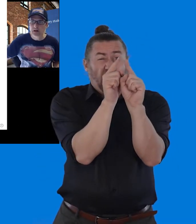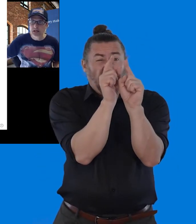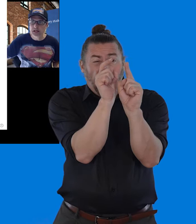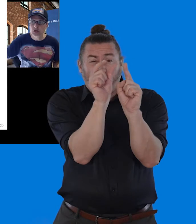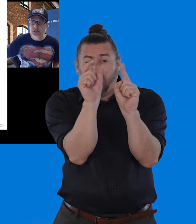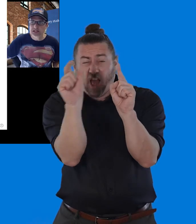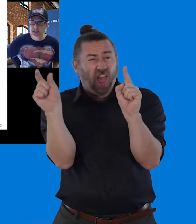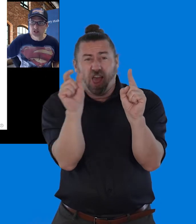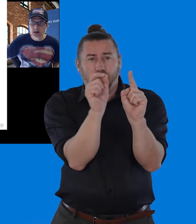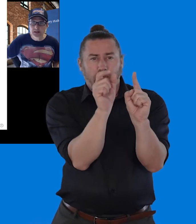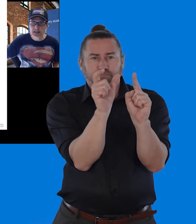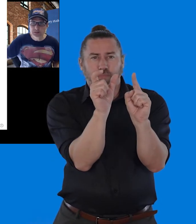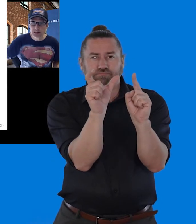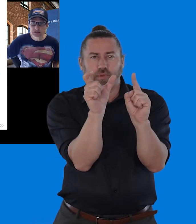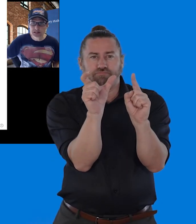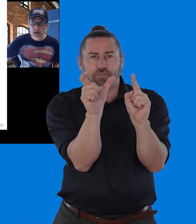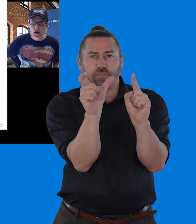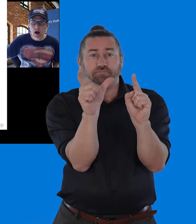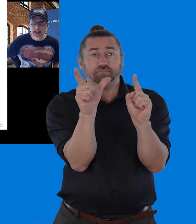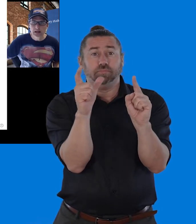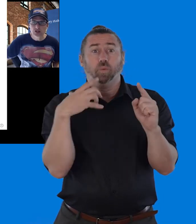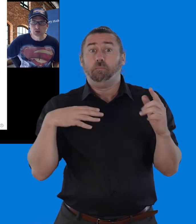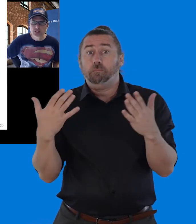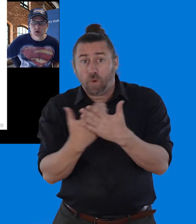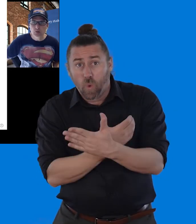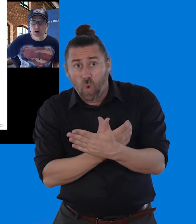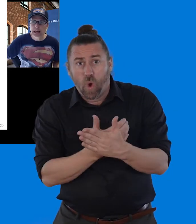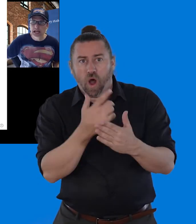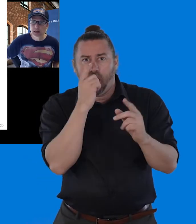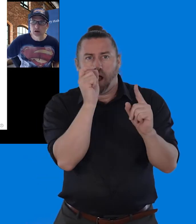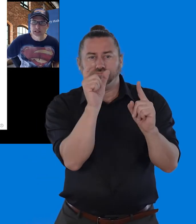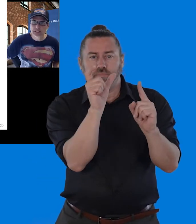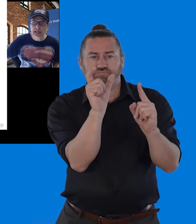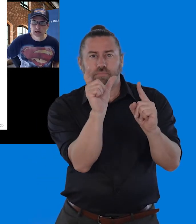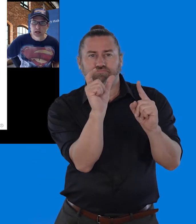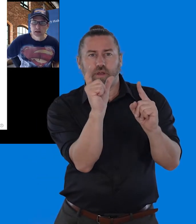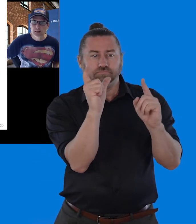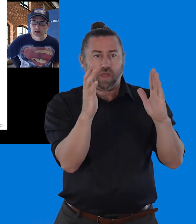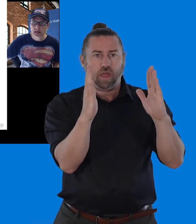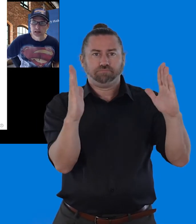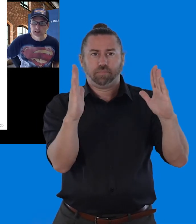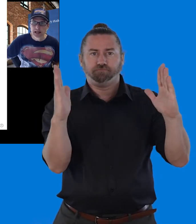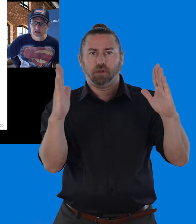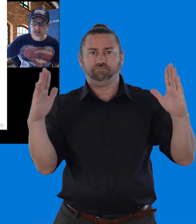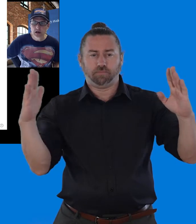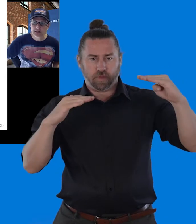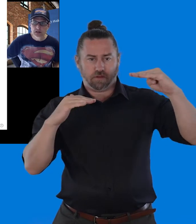And if I need to accentuate that spacing, I can do so by increasing the text size. Alright.